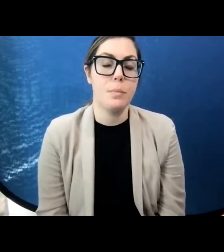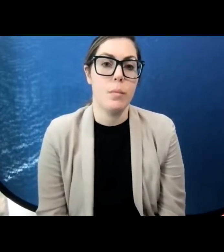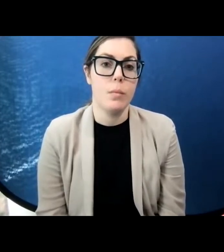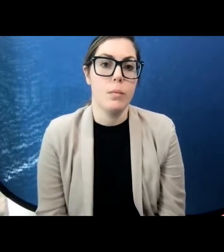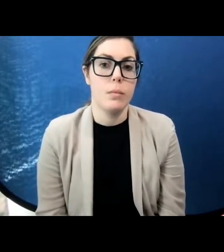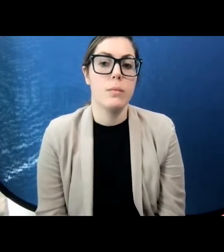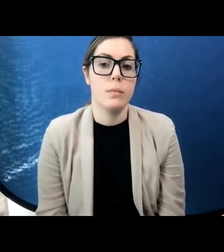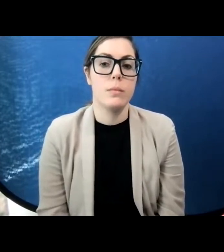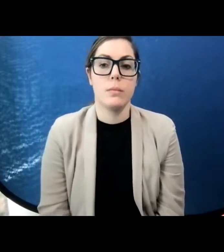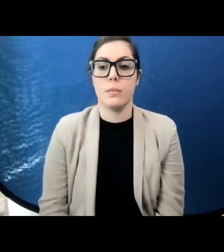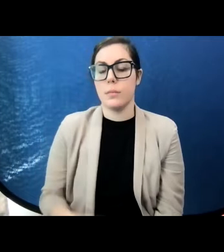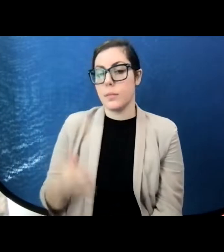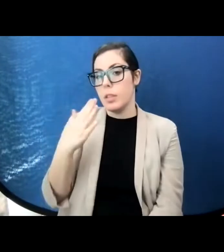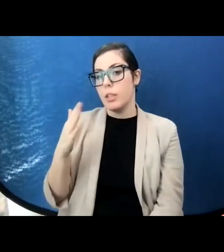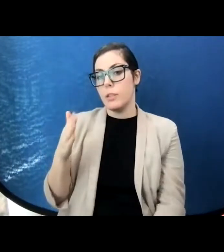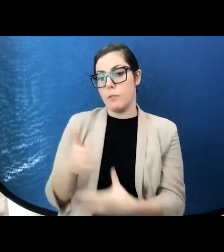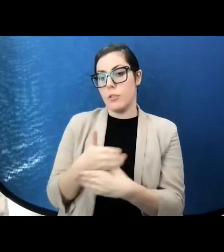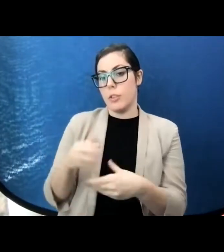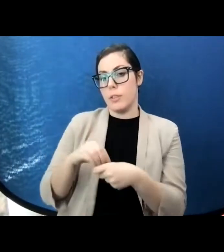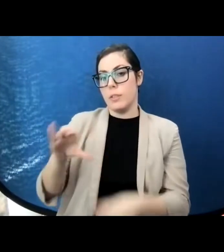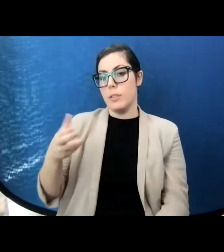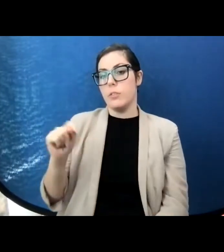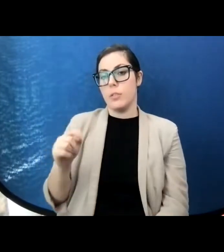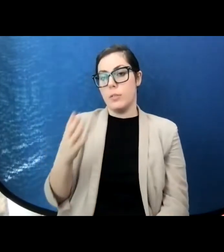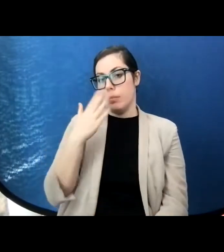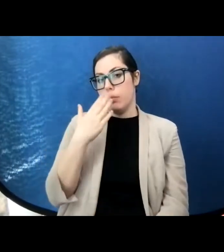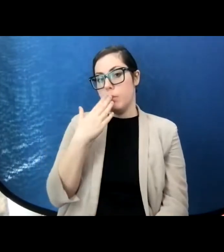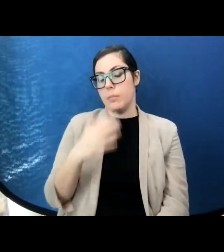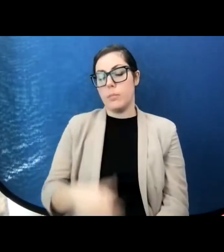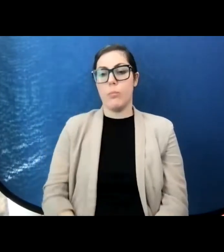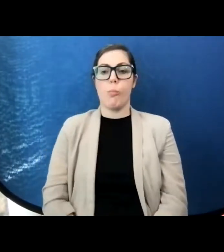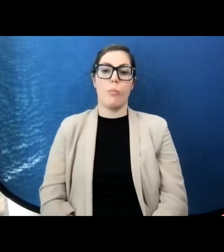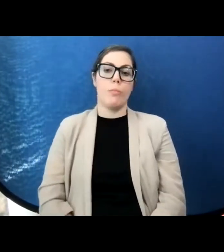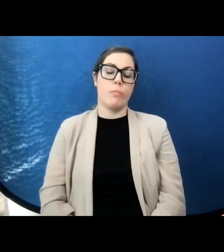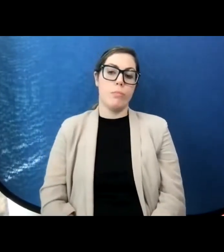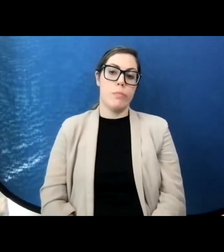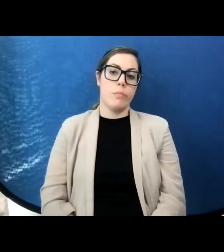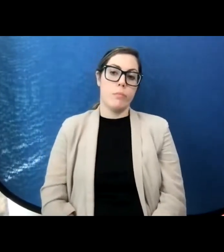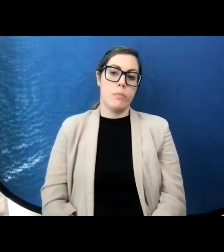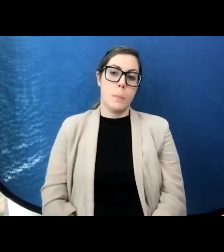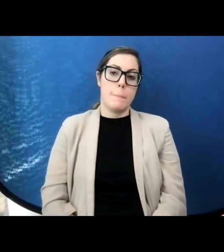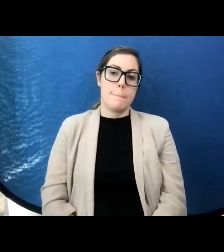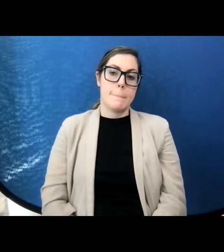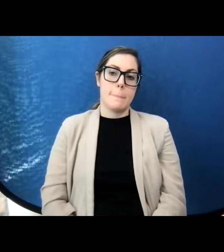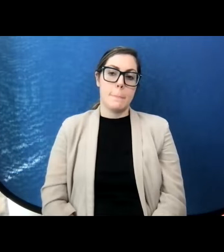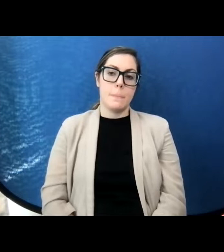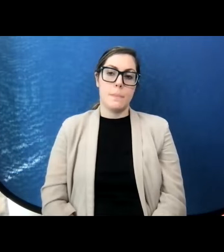Thanks for sharing. That's great, yes.